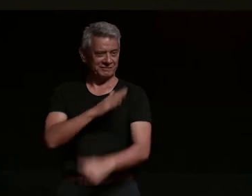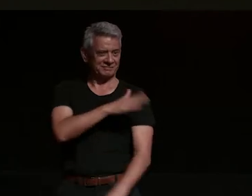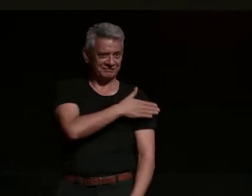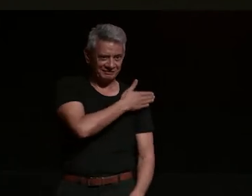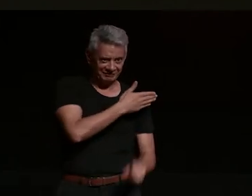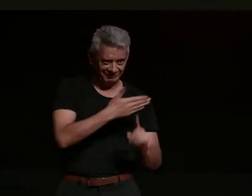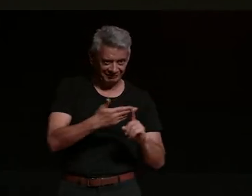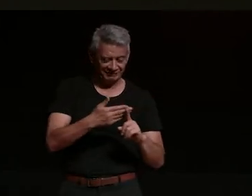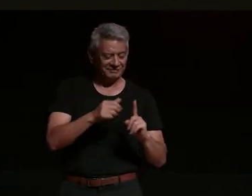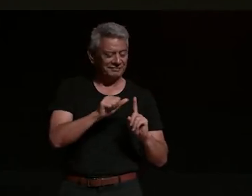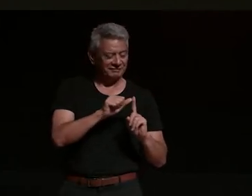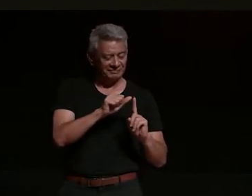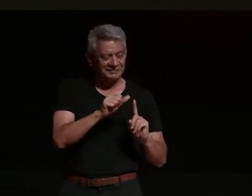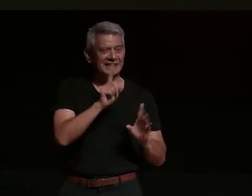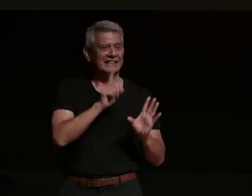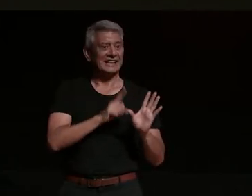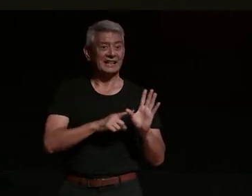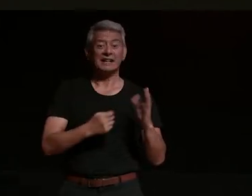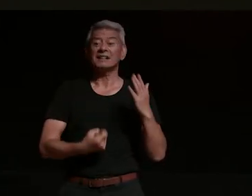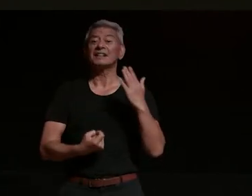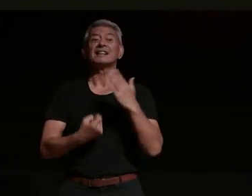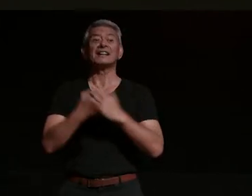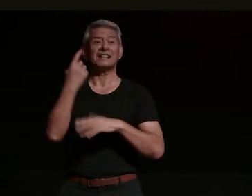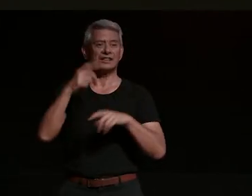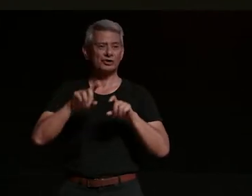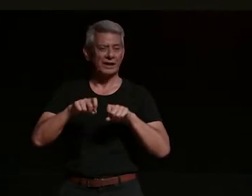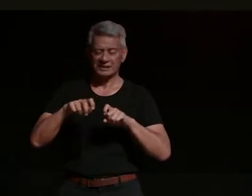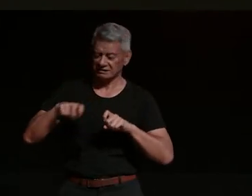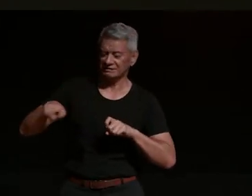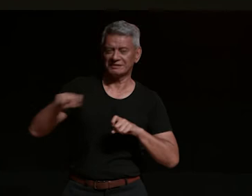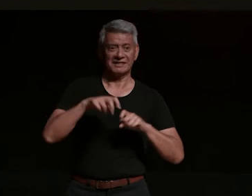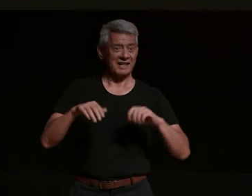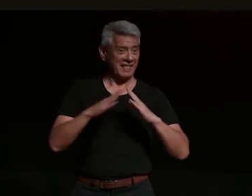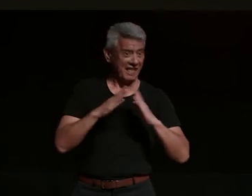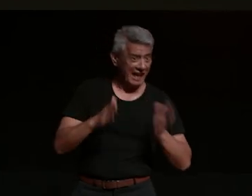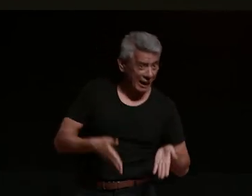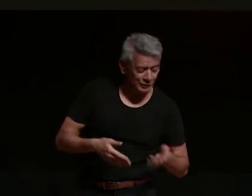next year i rode it every chance i got i'd erase around the house in the backyard i take it at the